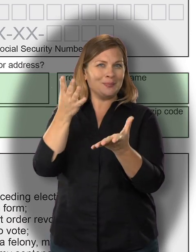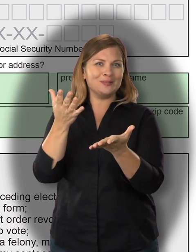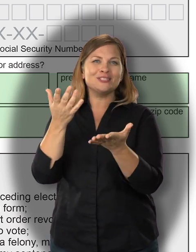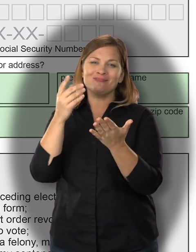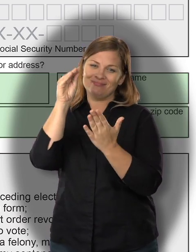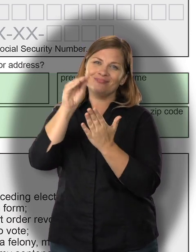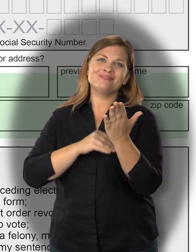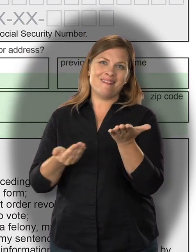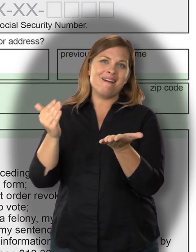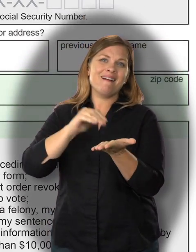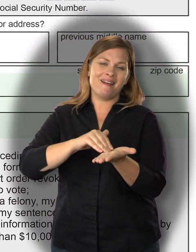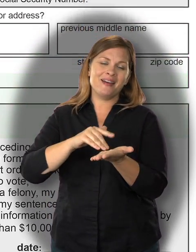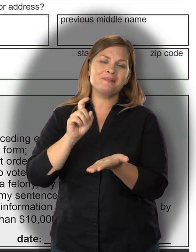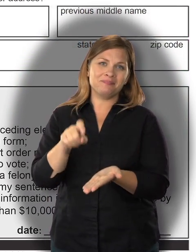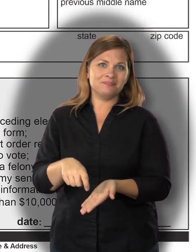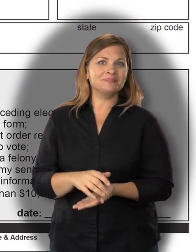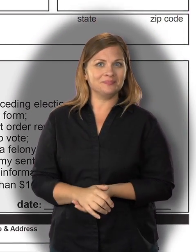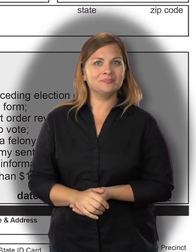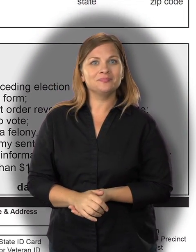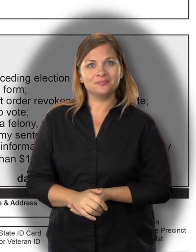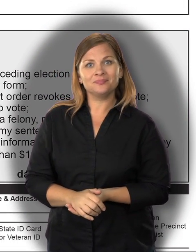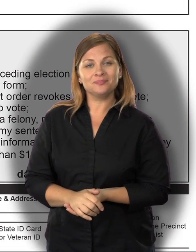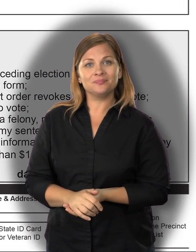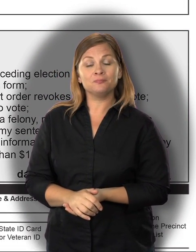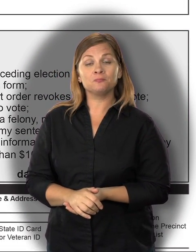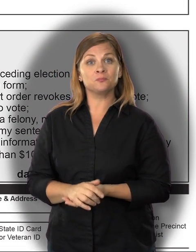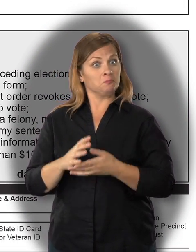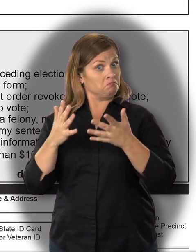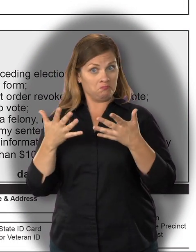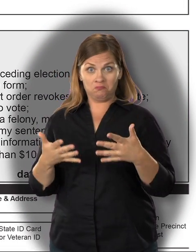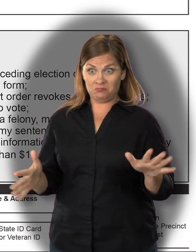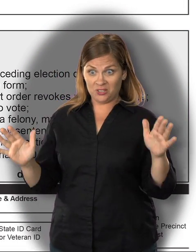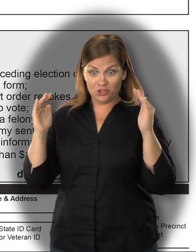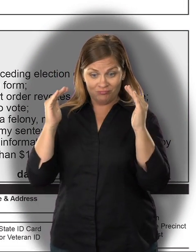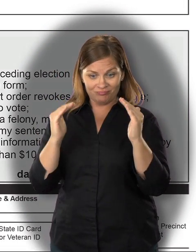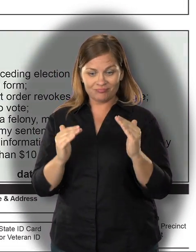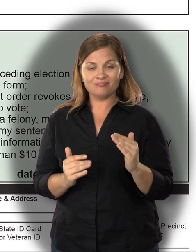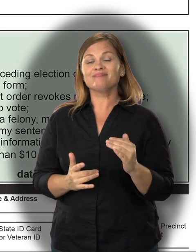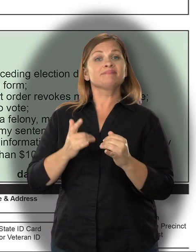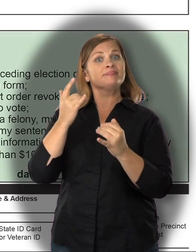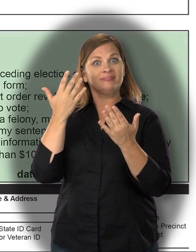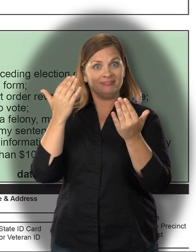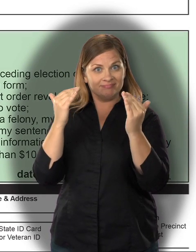you should complete this Registration Updates section. The third and final part certifies that you meet